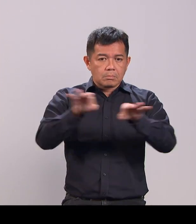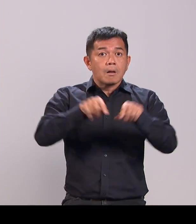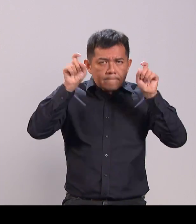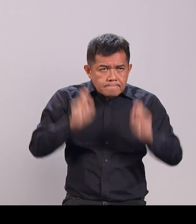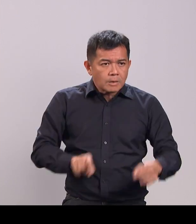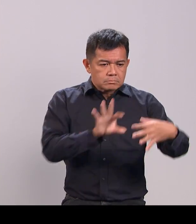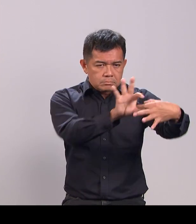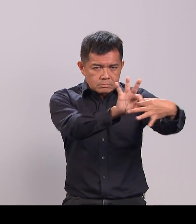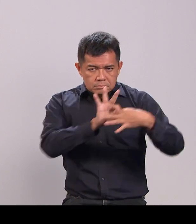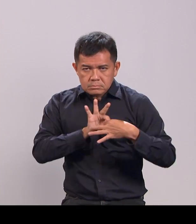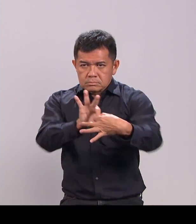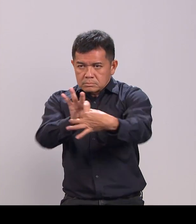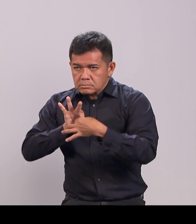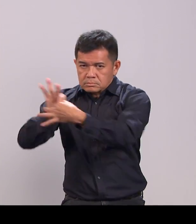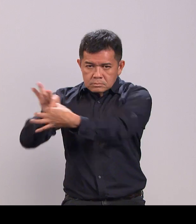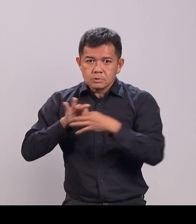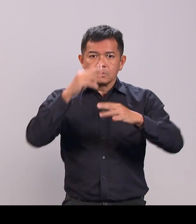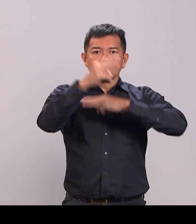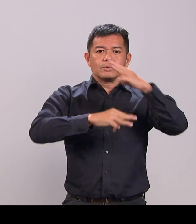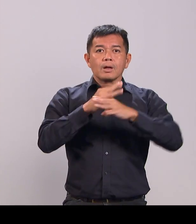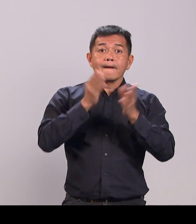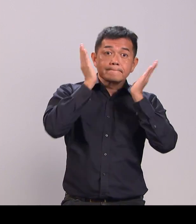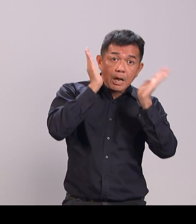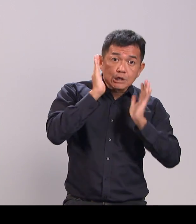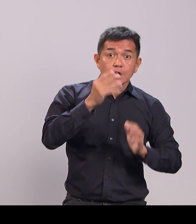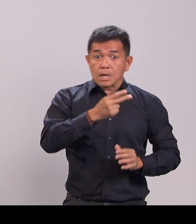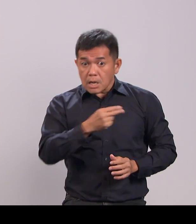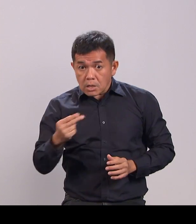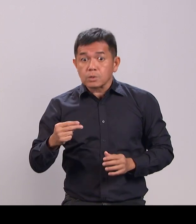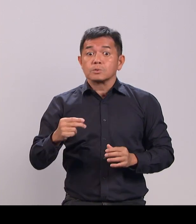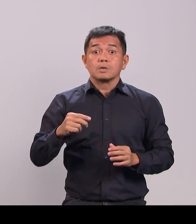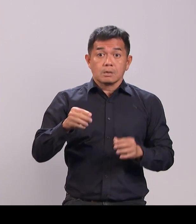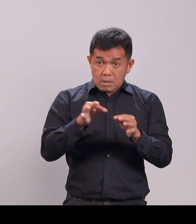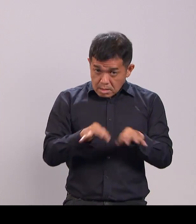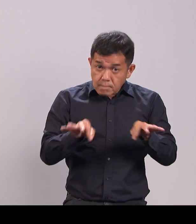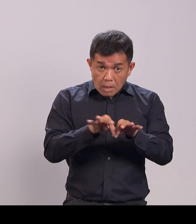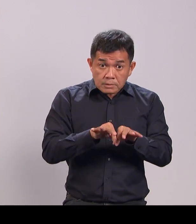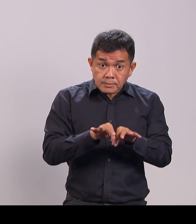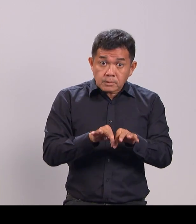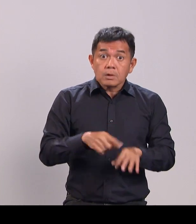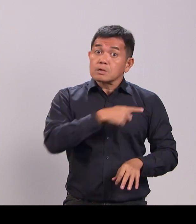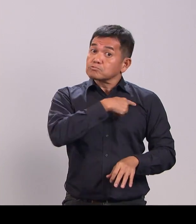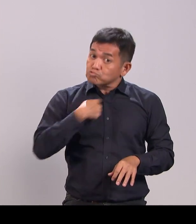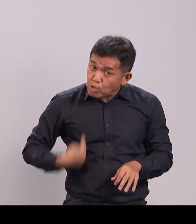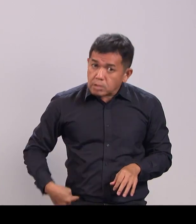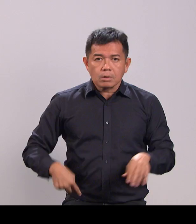Beyond Malaysia and Indonesia, our most important relationships are with China and with America.